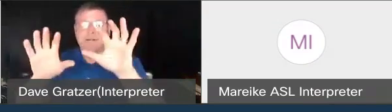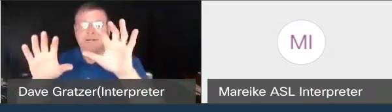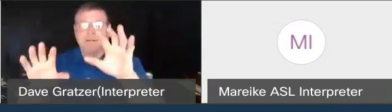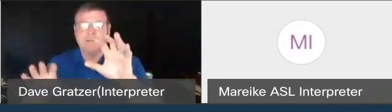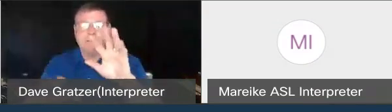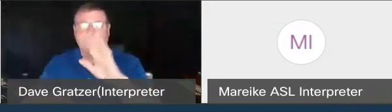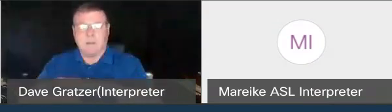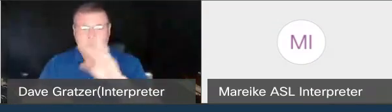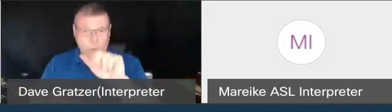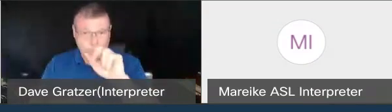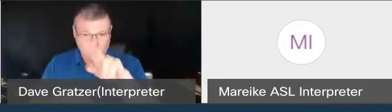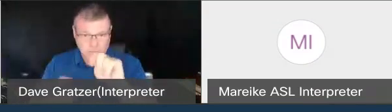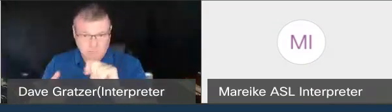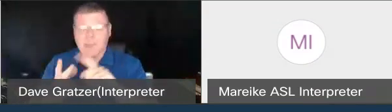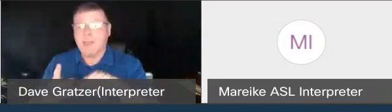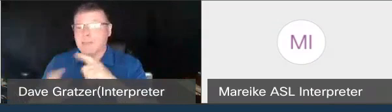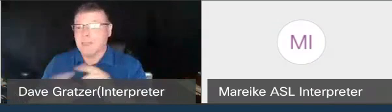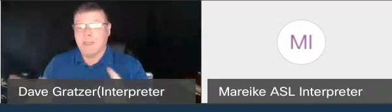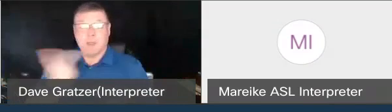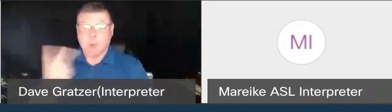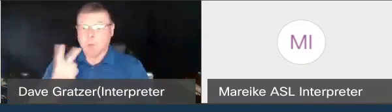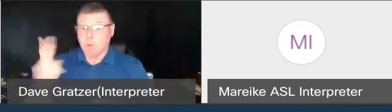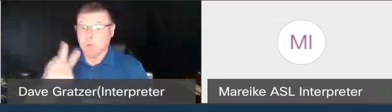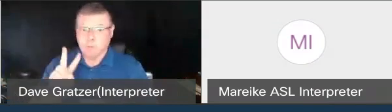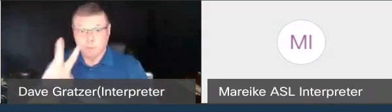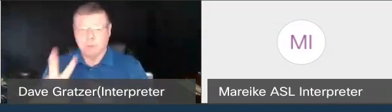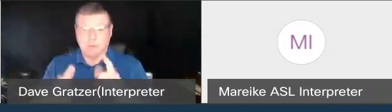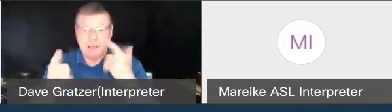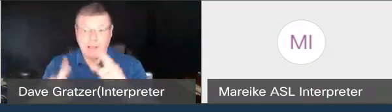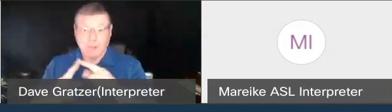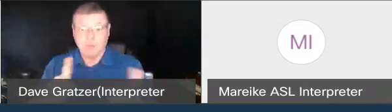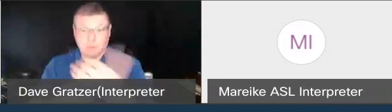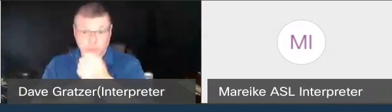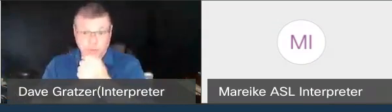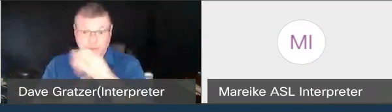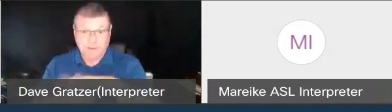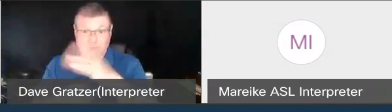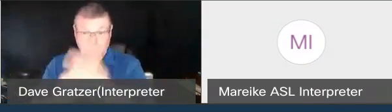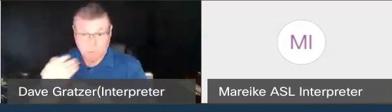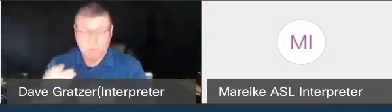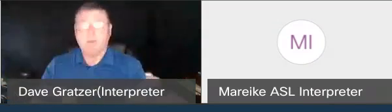And so when Officer Mansur and I were the only individuals to allow to arrest on those warrants, uh, take them to jail,